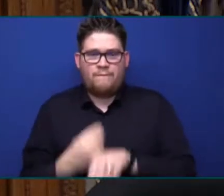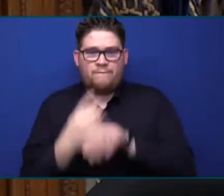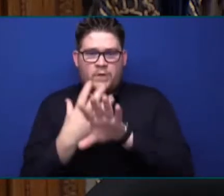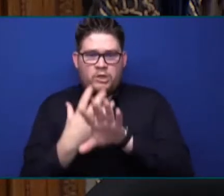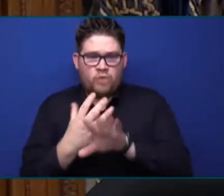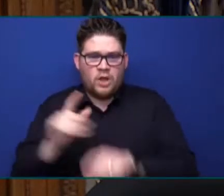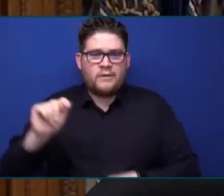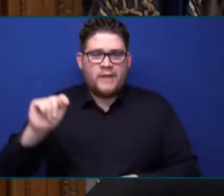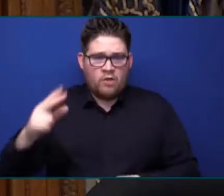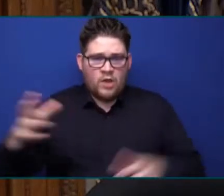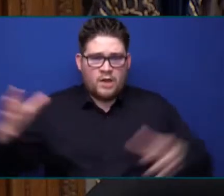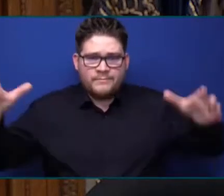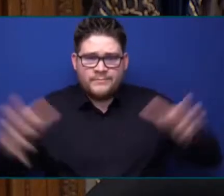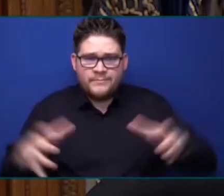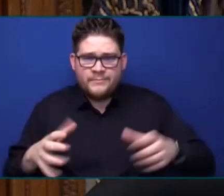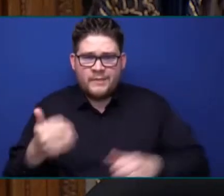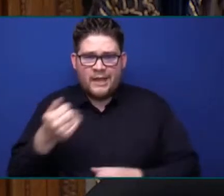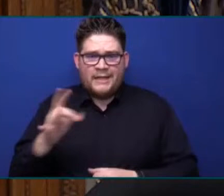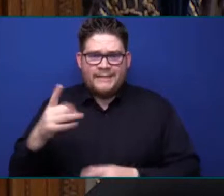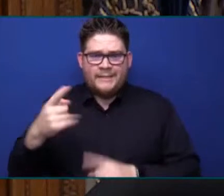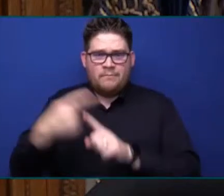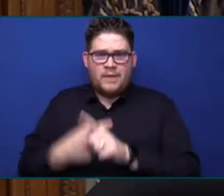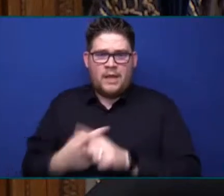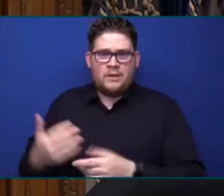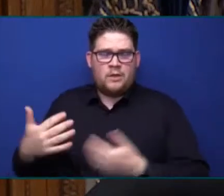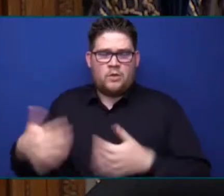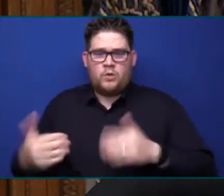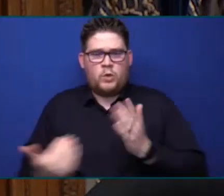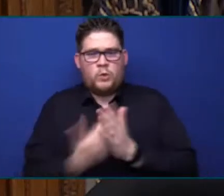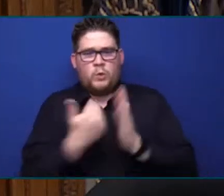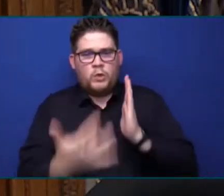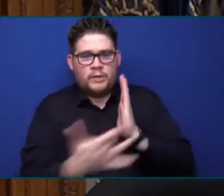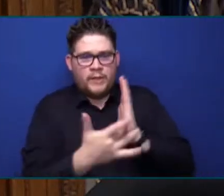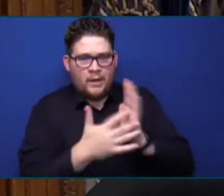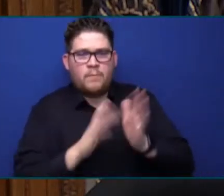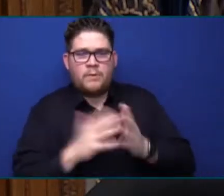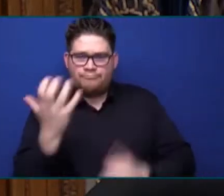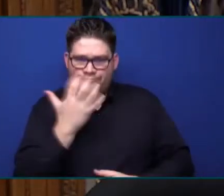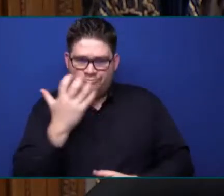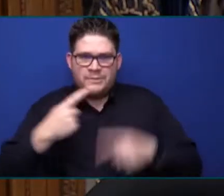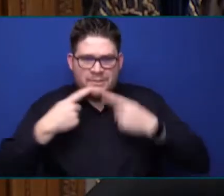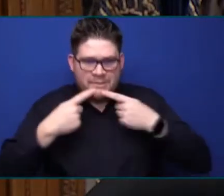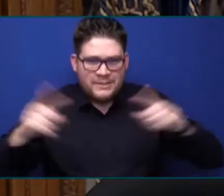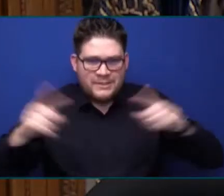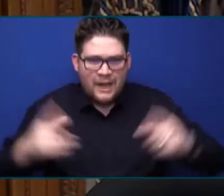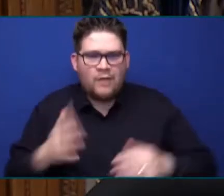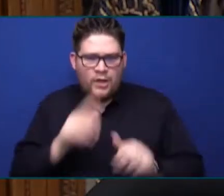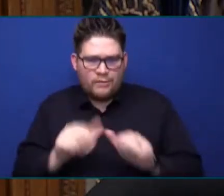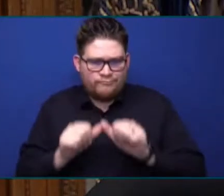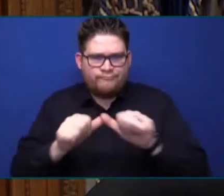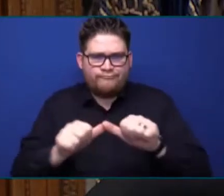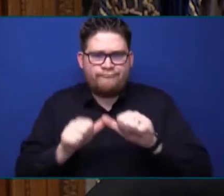be doing more virtual town halls in the future. There were 75 independent community conversations,